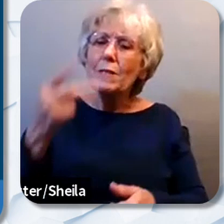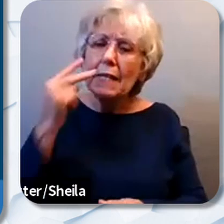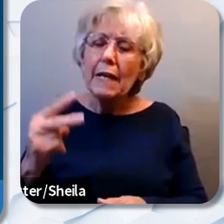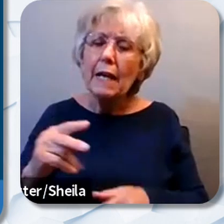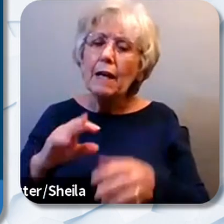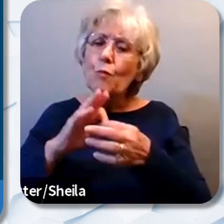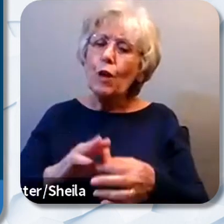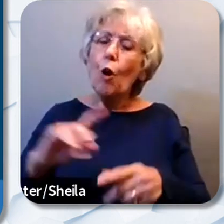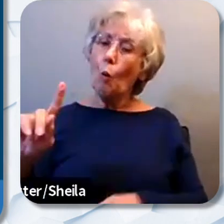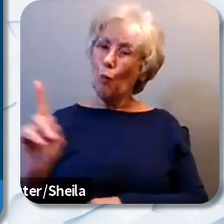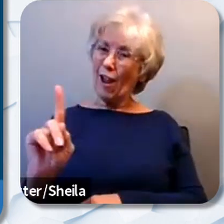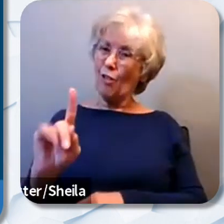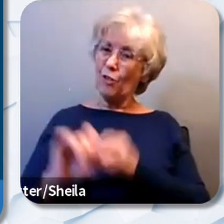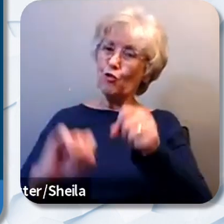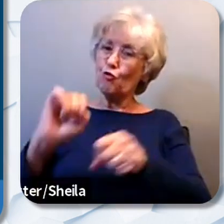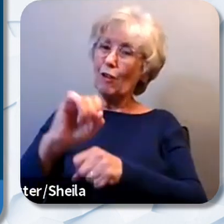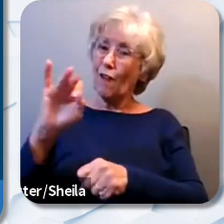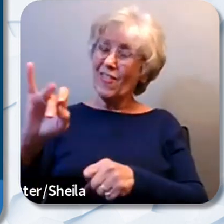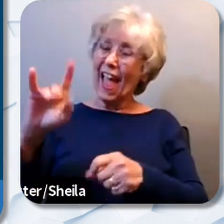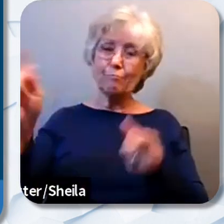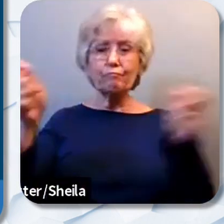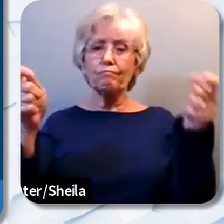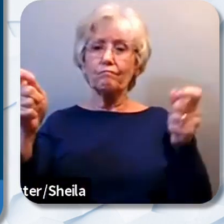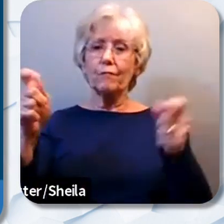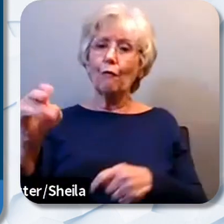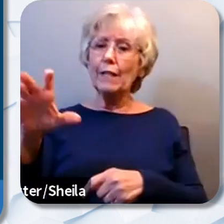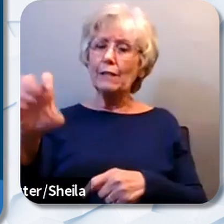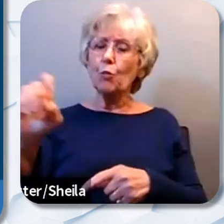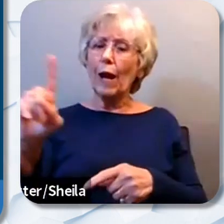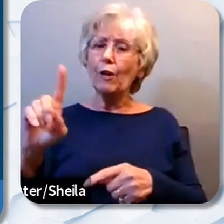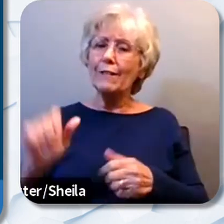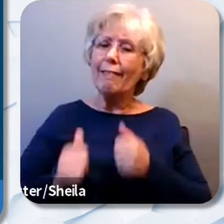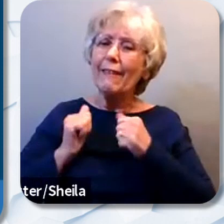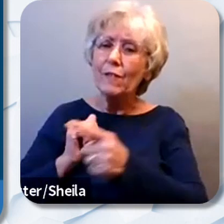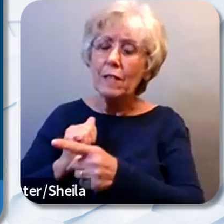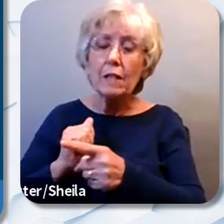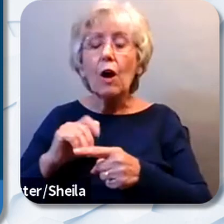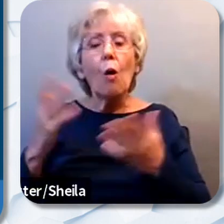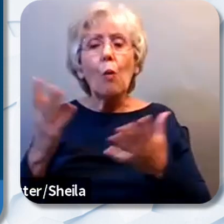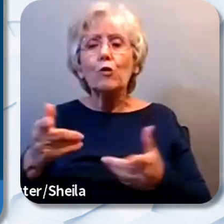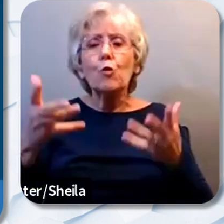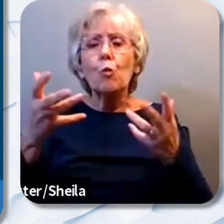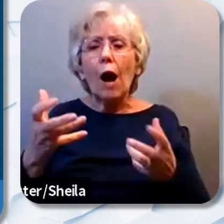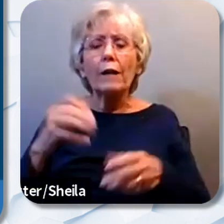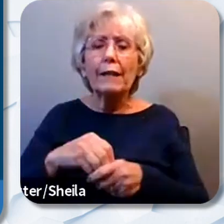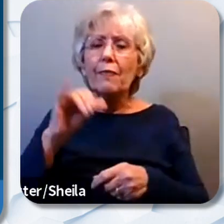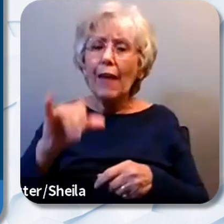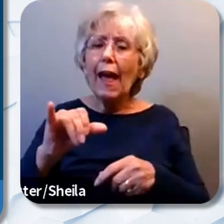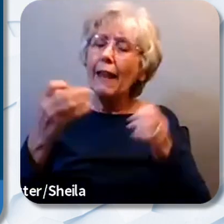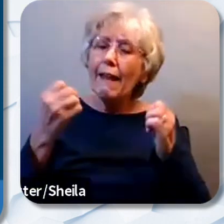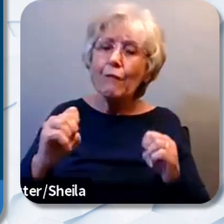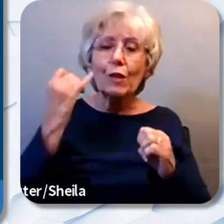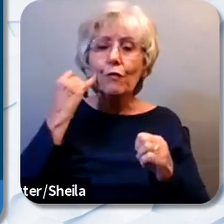governance structure resides who would you want to in this effort if you were having to start over.